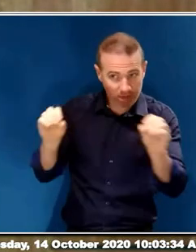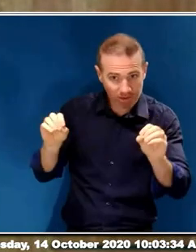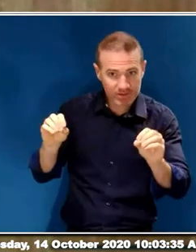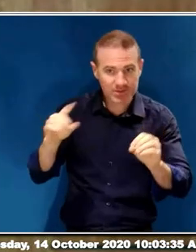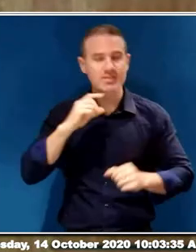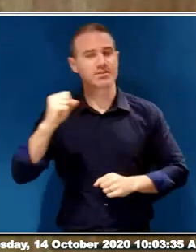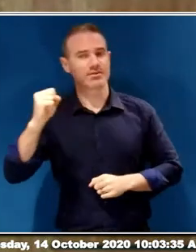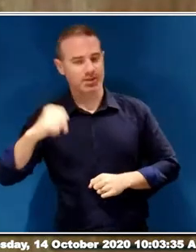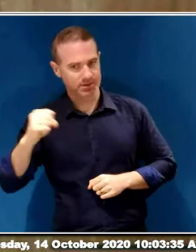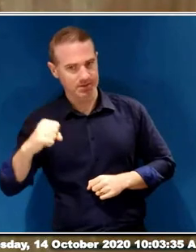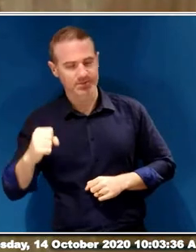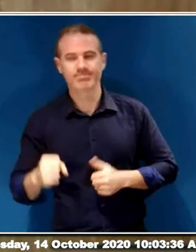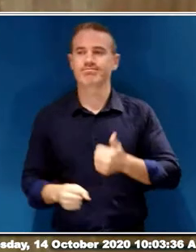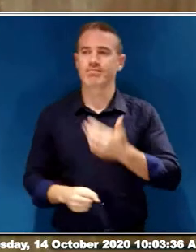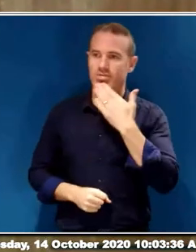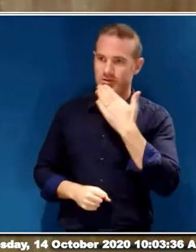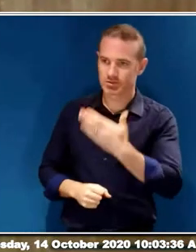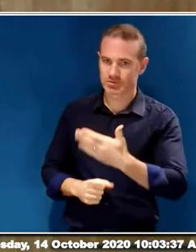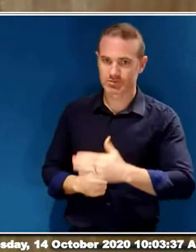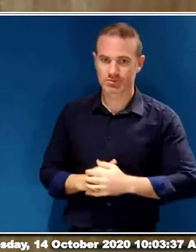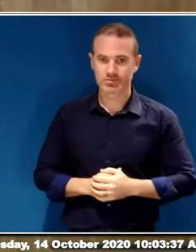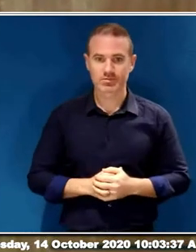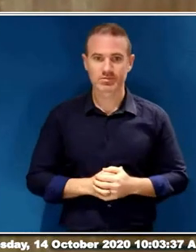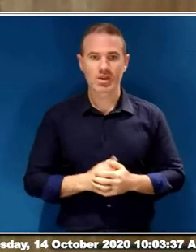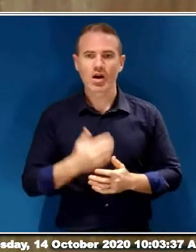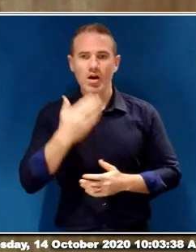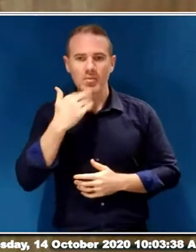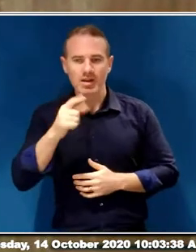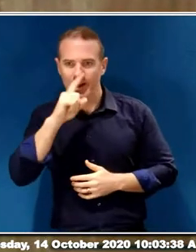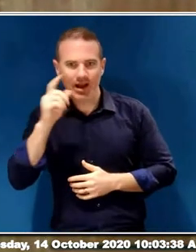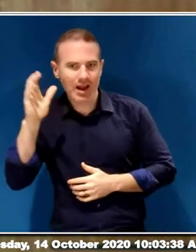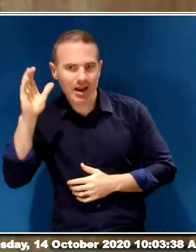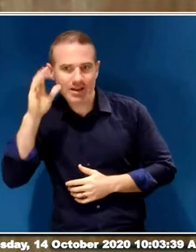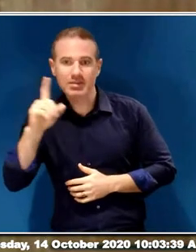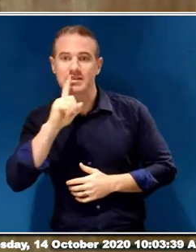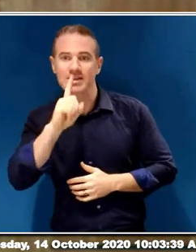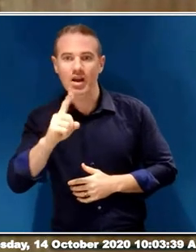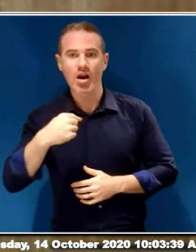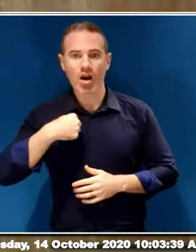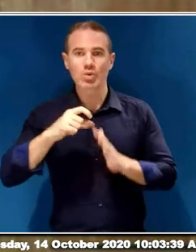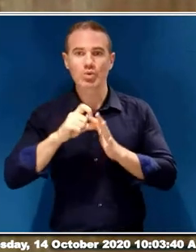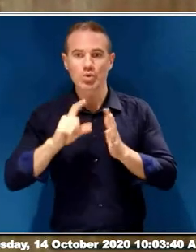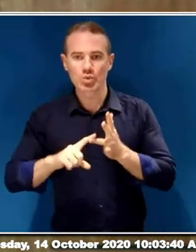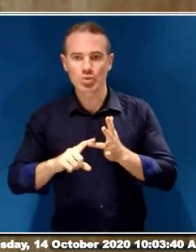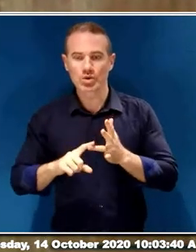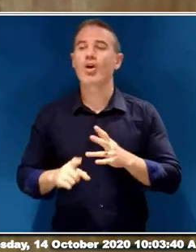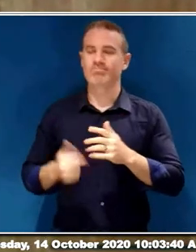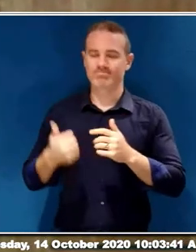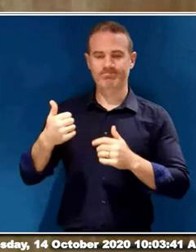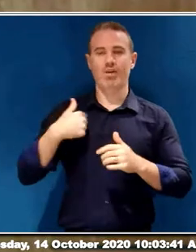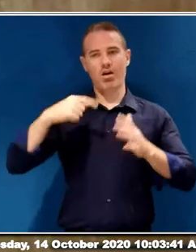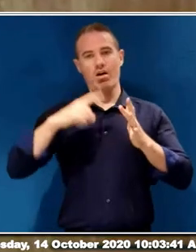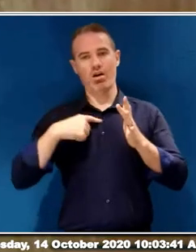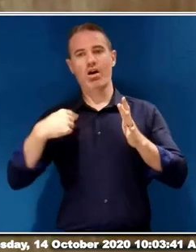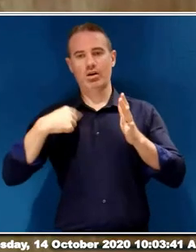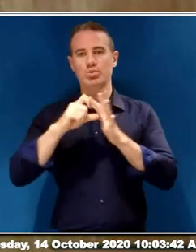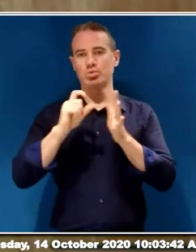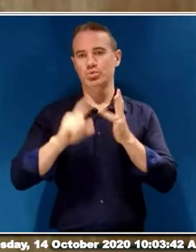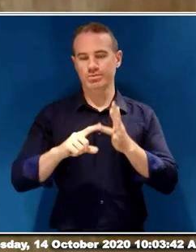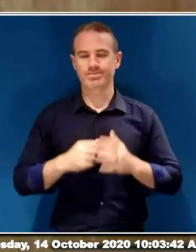Would you mind saying "I do". I'm sorry, I didn't hear. I do. Thank you, Sarah. Mr Fraser will ask you some questions.